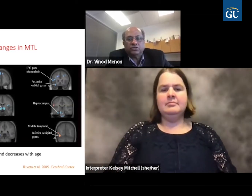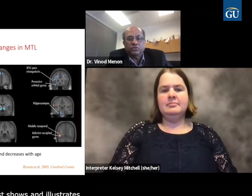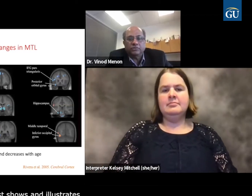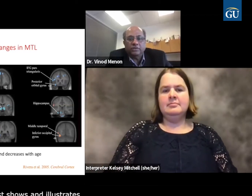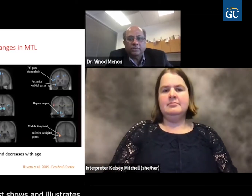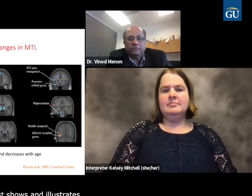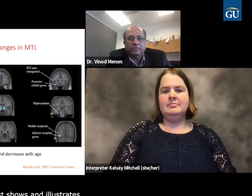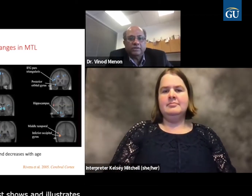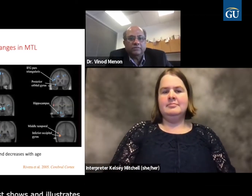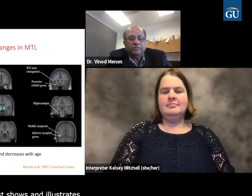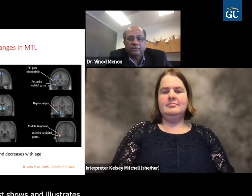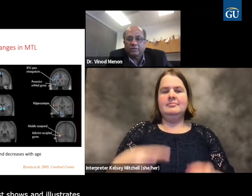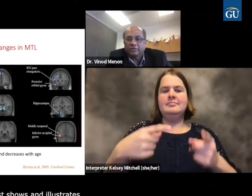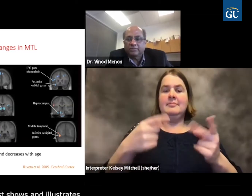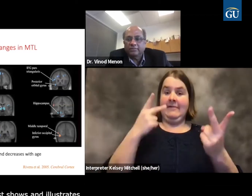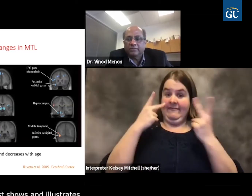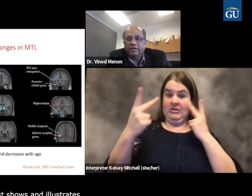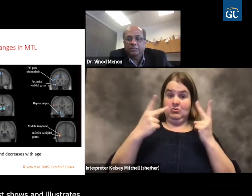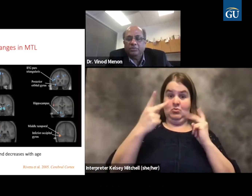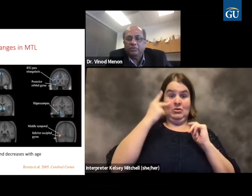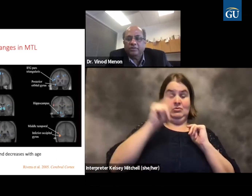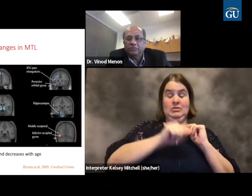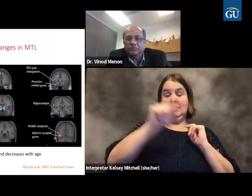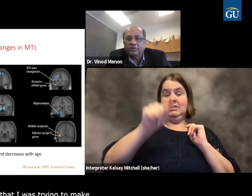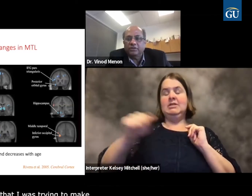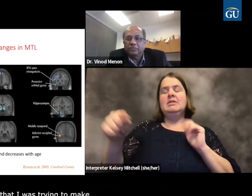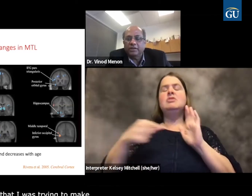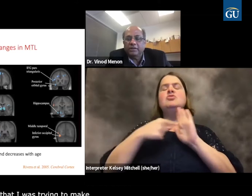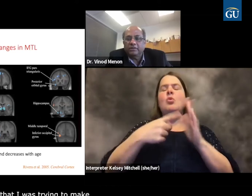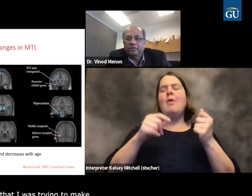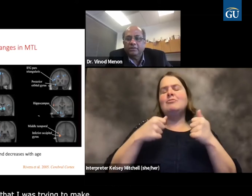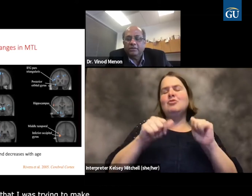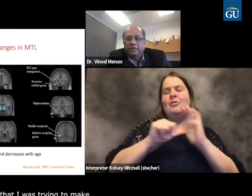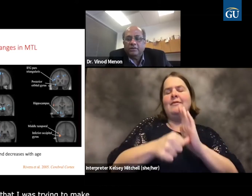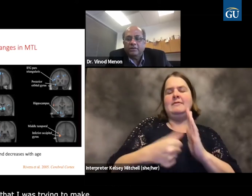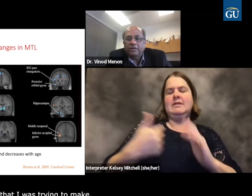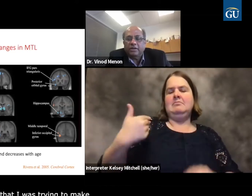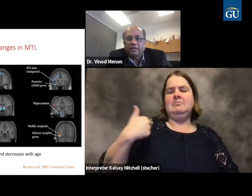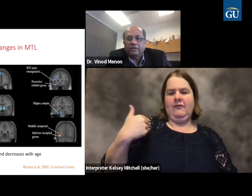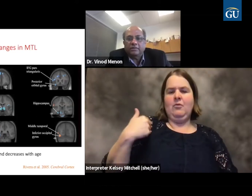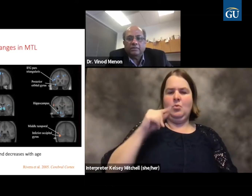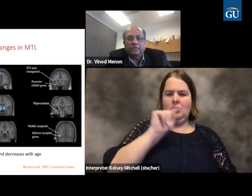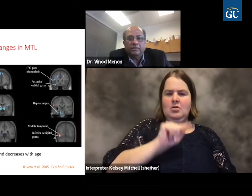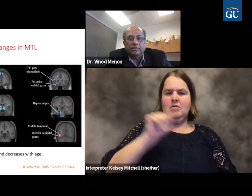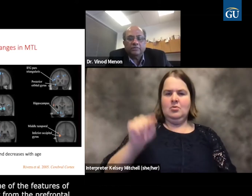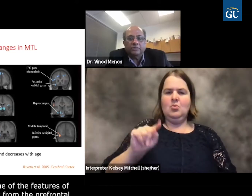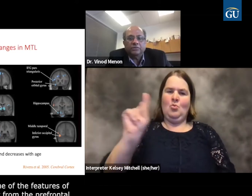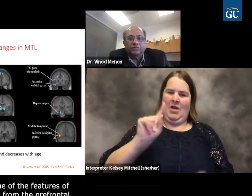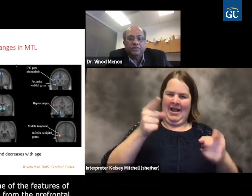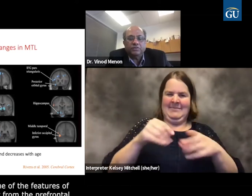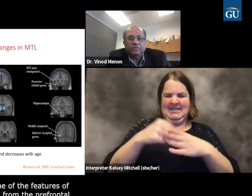and this just shows and illustrates um the key points that i was trying to make